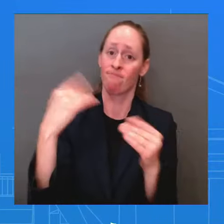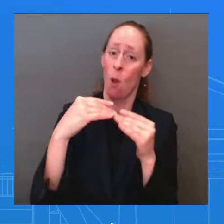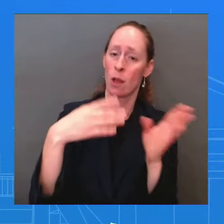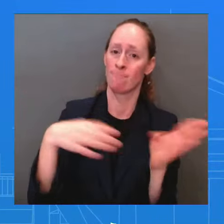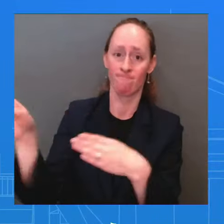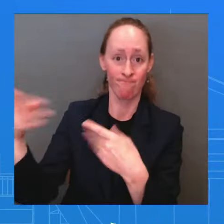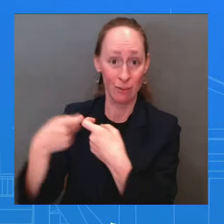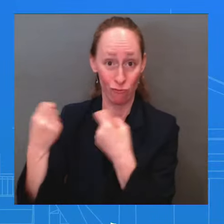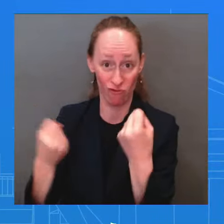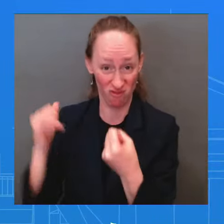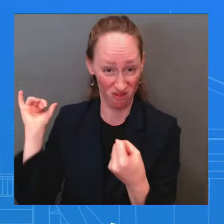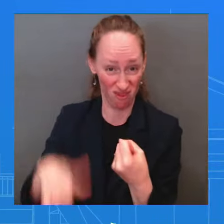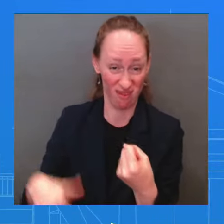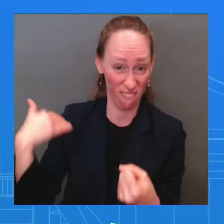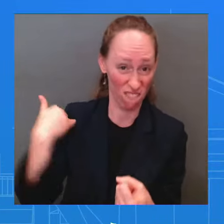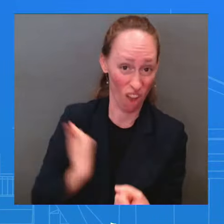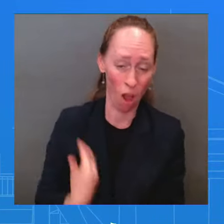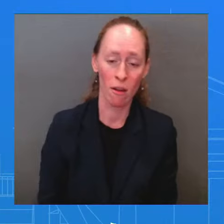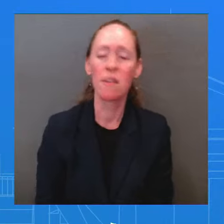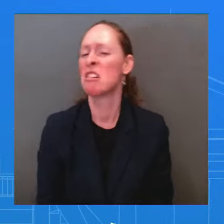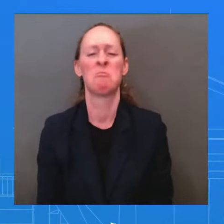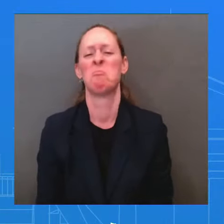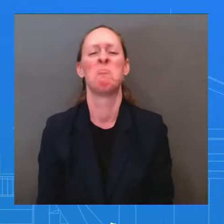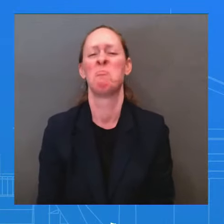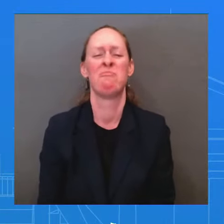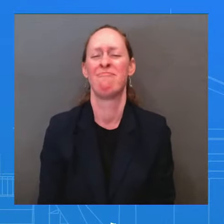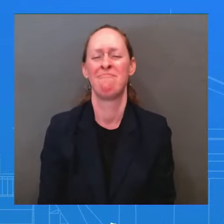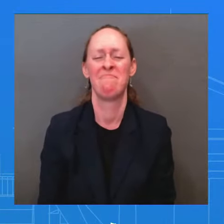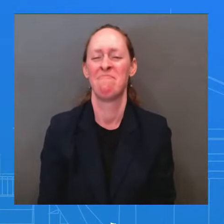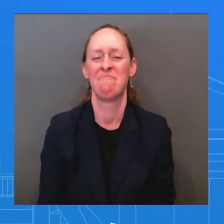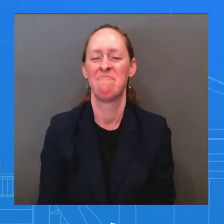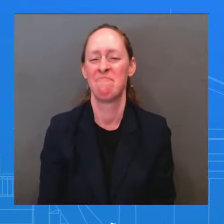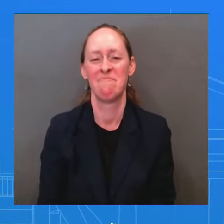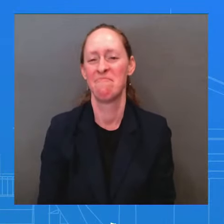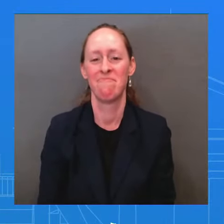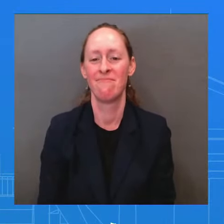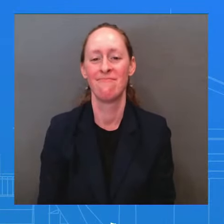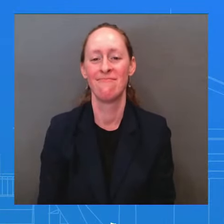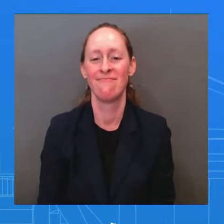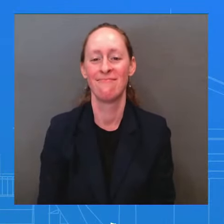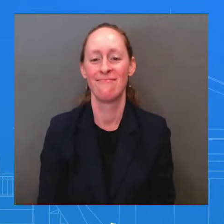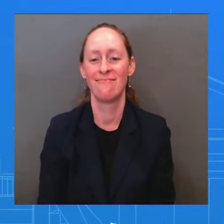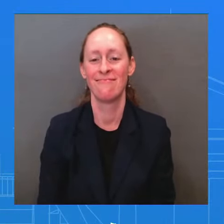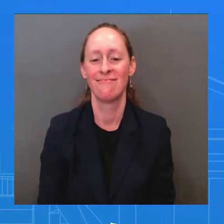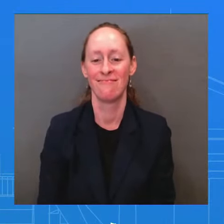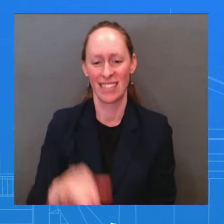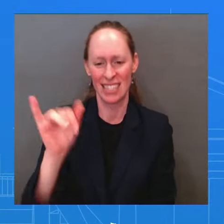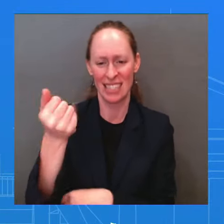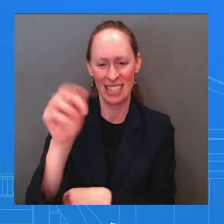look -- and we've -- you've heard us say this. Jared was here just the other day. He talked about the President's policies